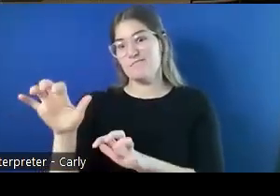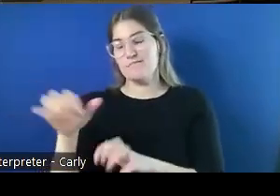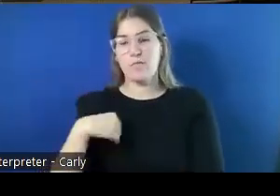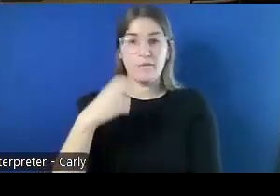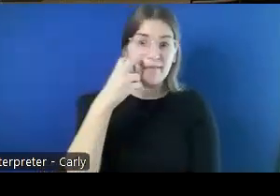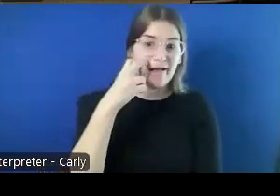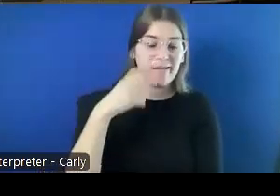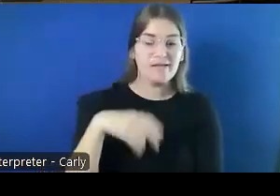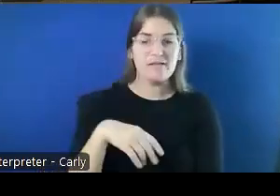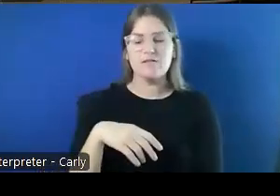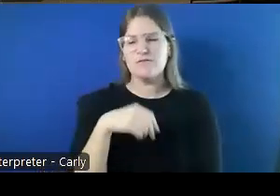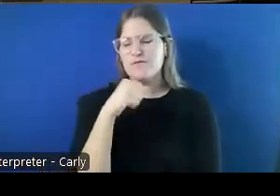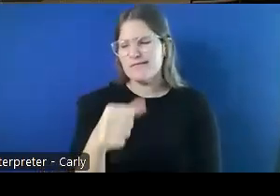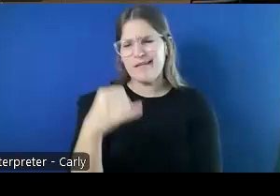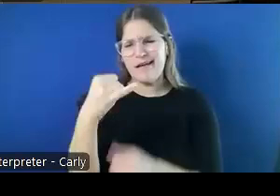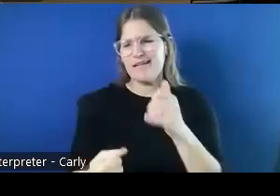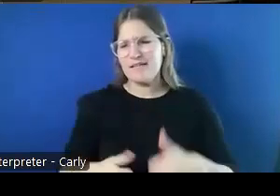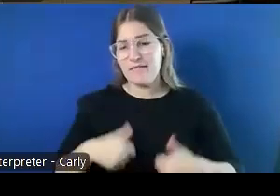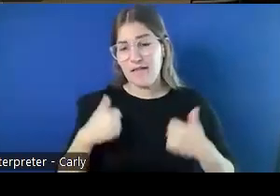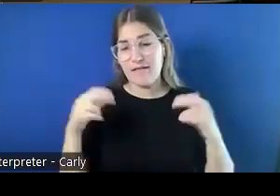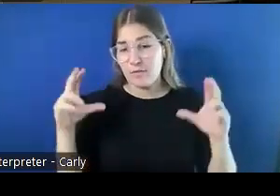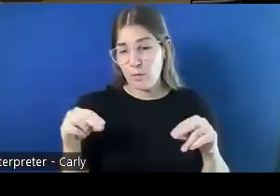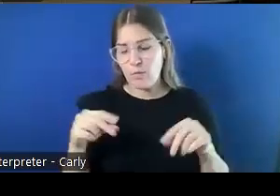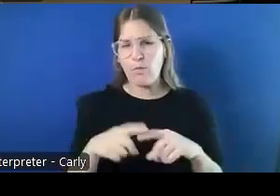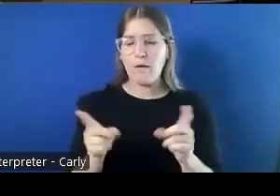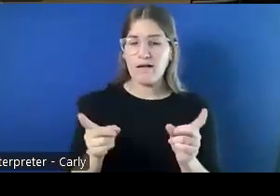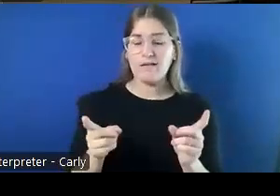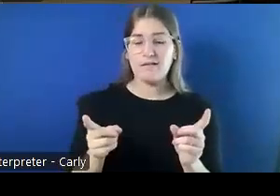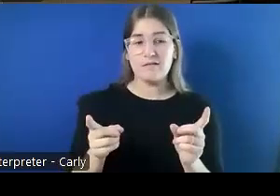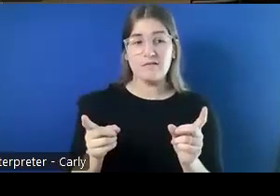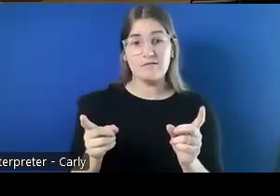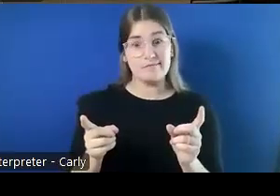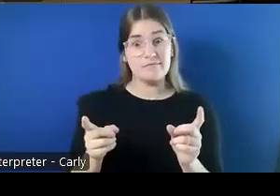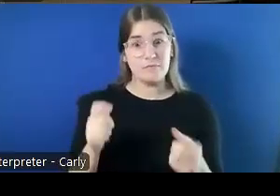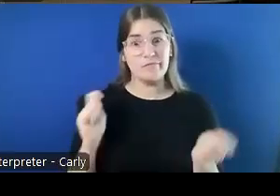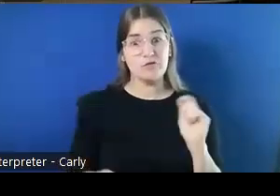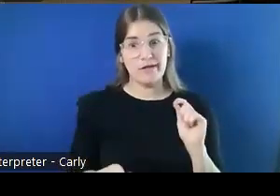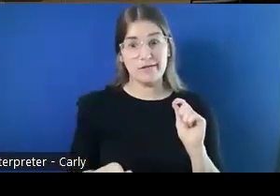an end of life situation but clearly there's a dynamic changing in the relationship yeah I